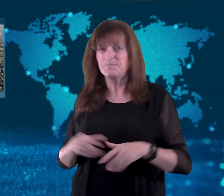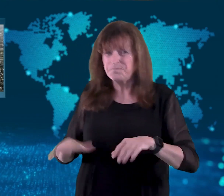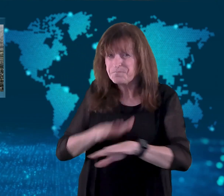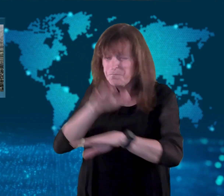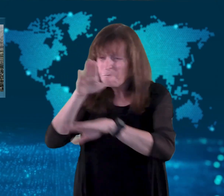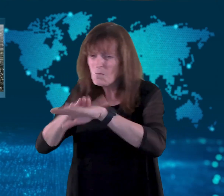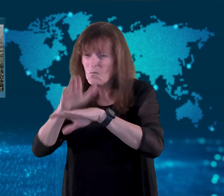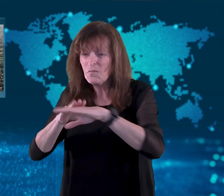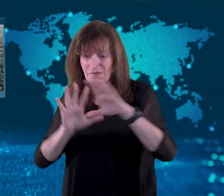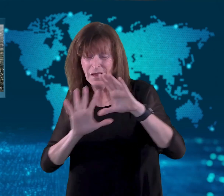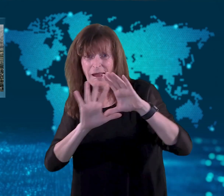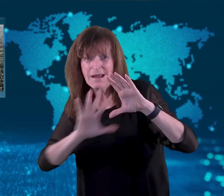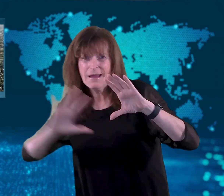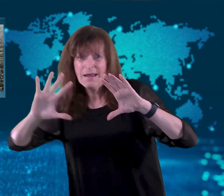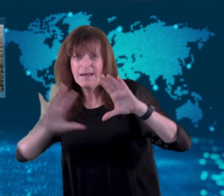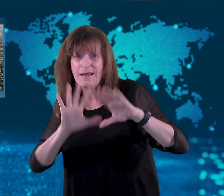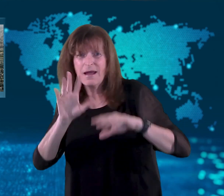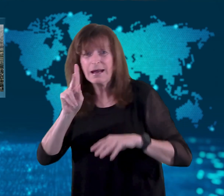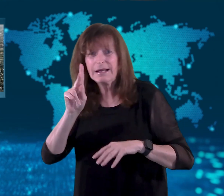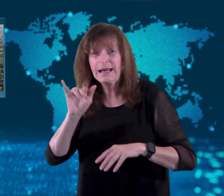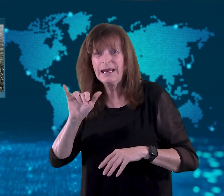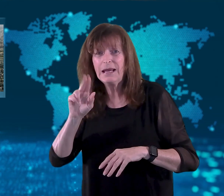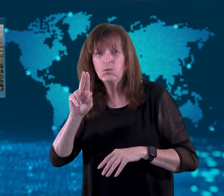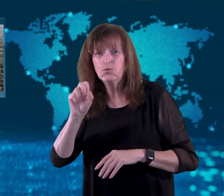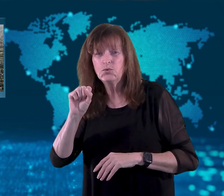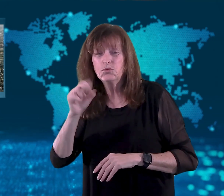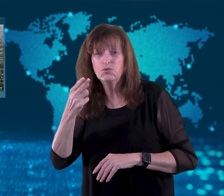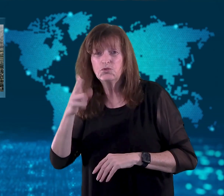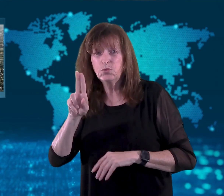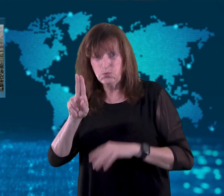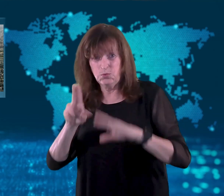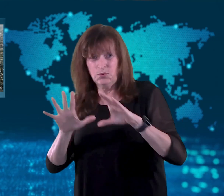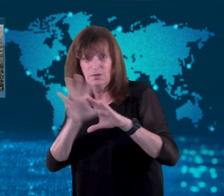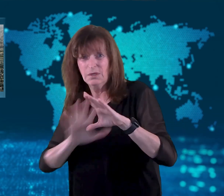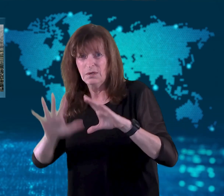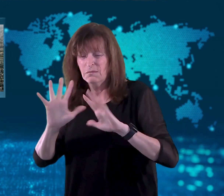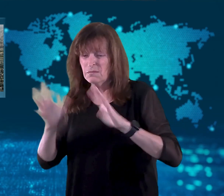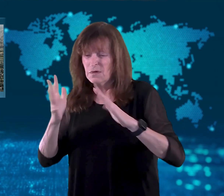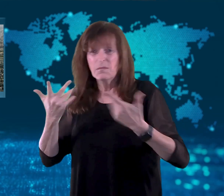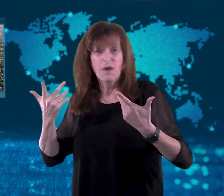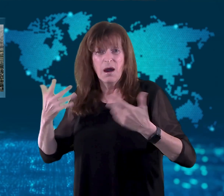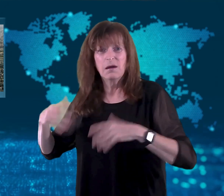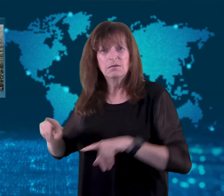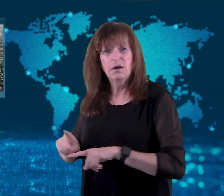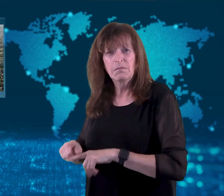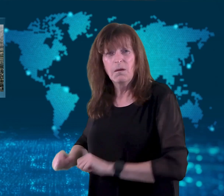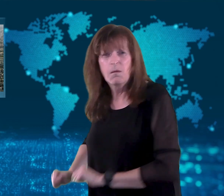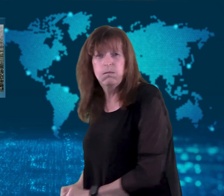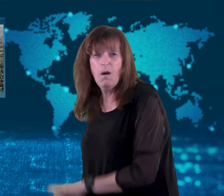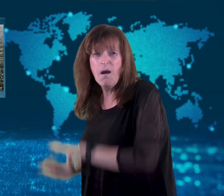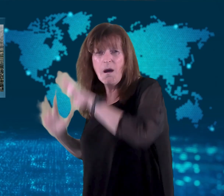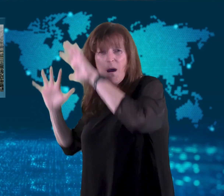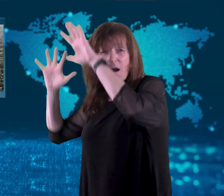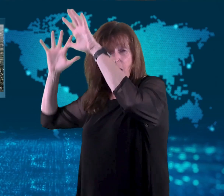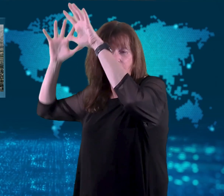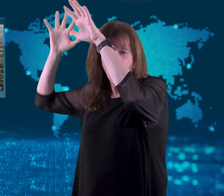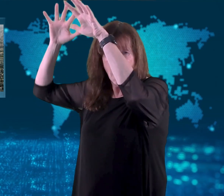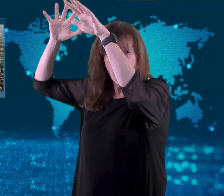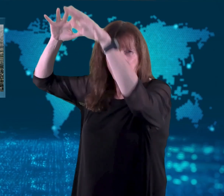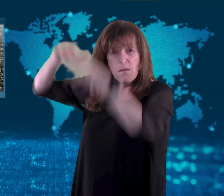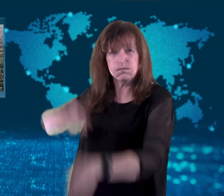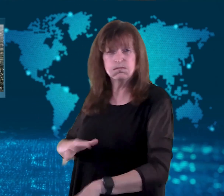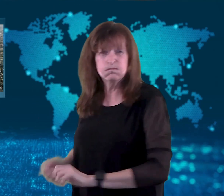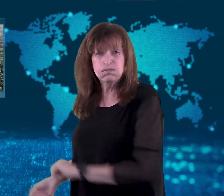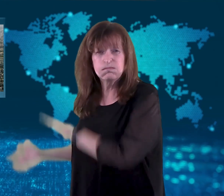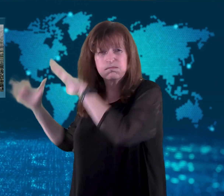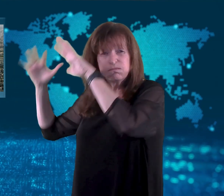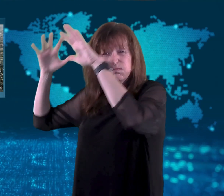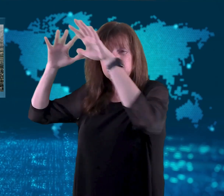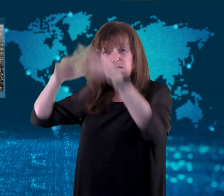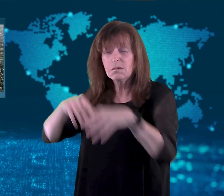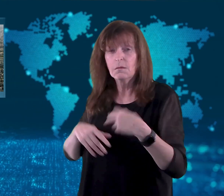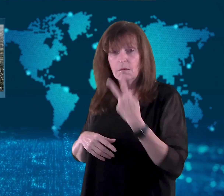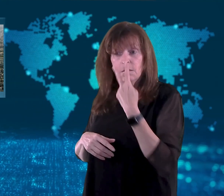They warned that parts of the Kyushu region may face high waves and high tides like